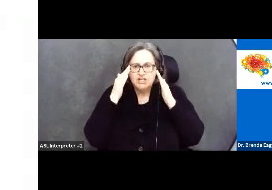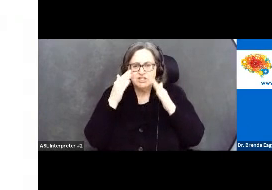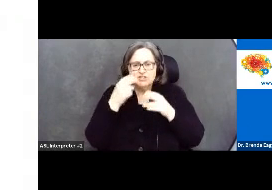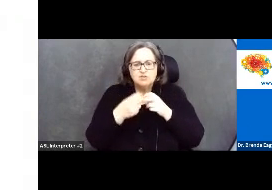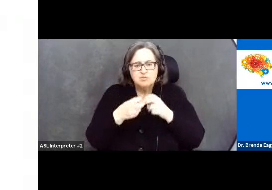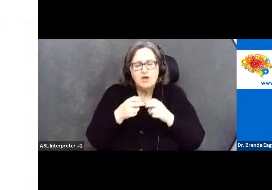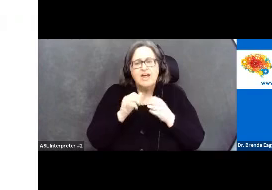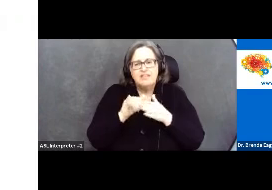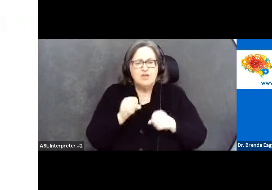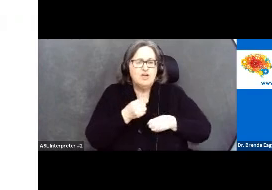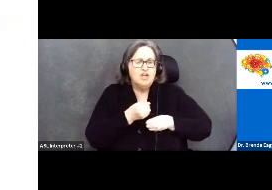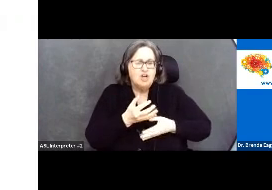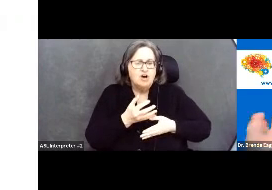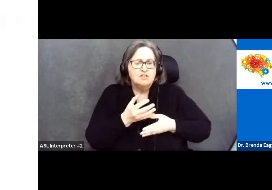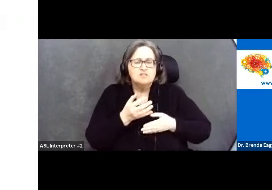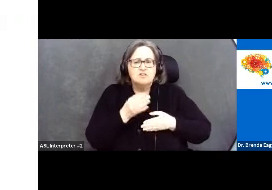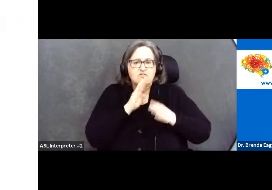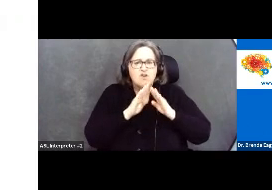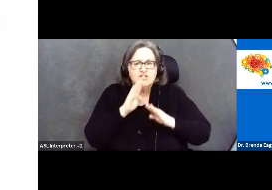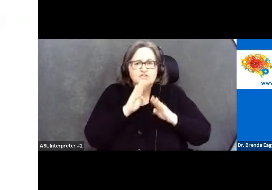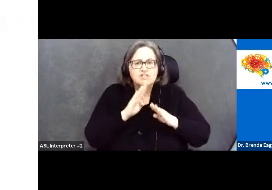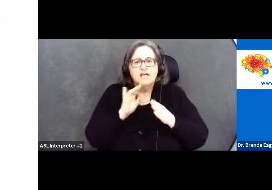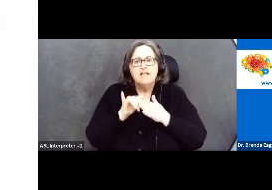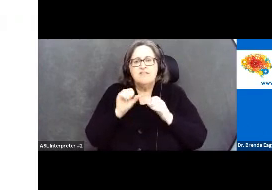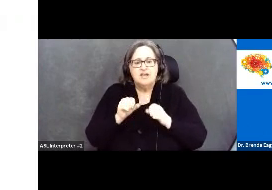that could cause frustration. That can then trigger headaches.